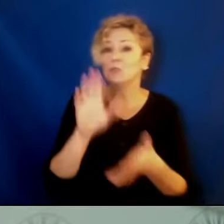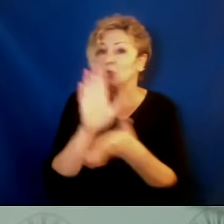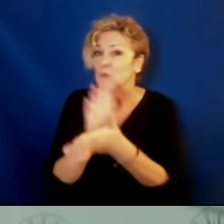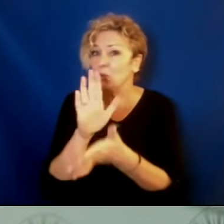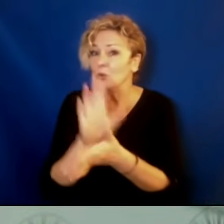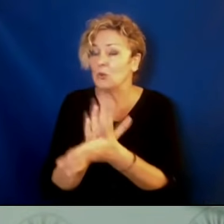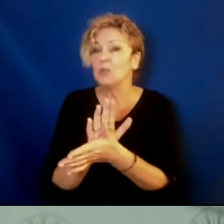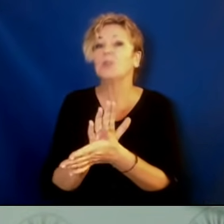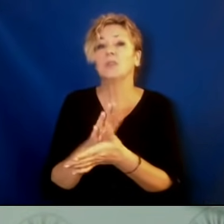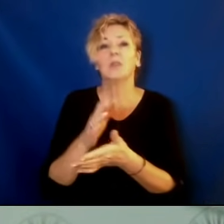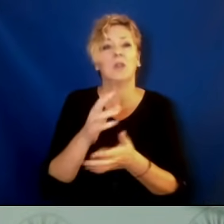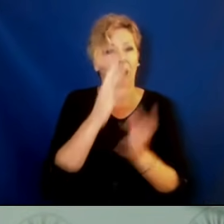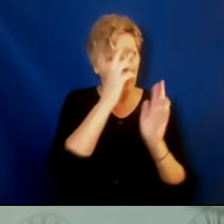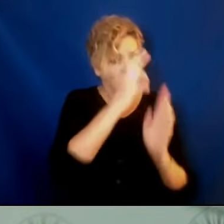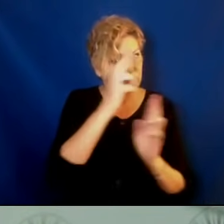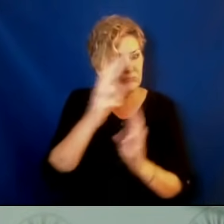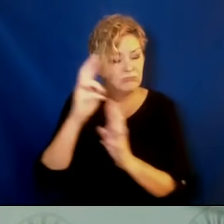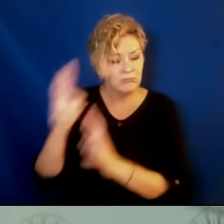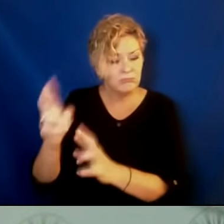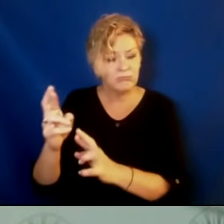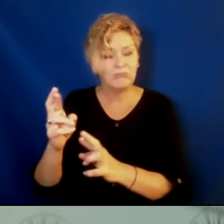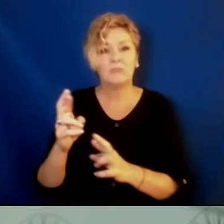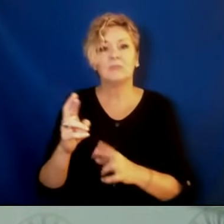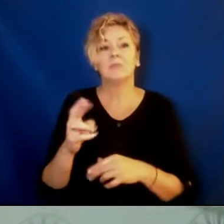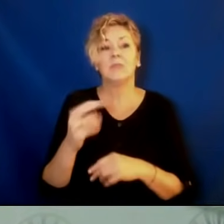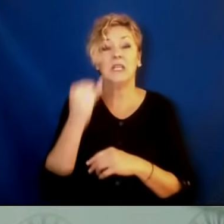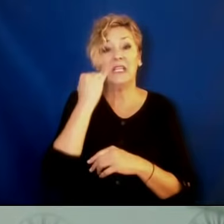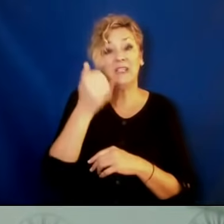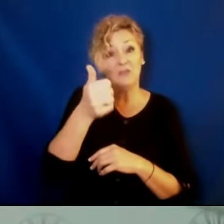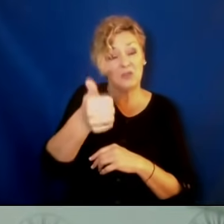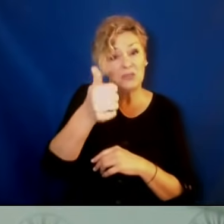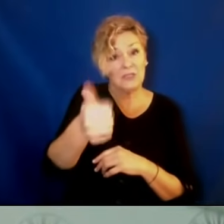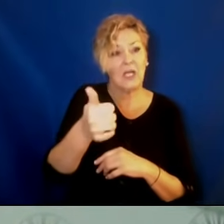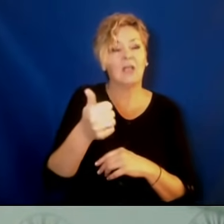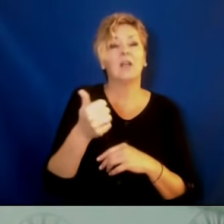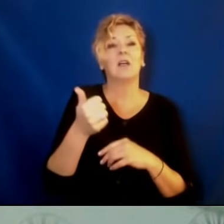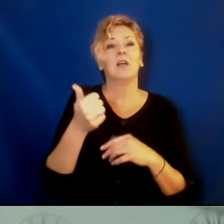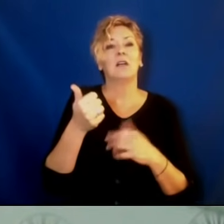19 transmission in our communities. Just as we have adopted our response as we learn